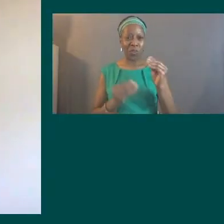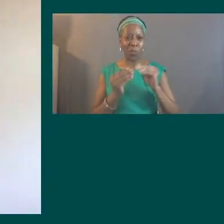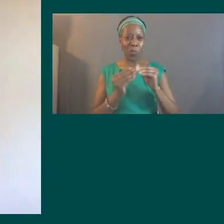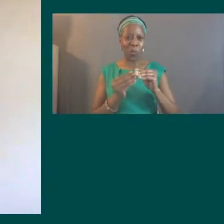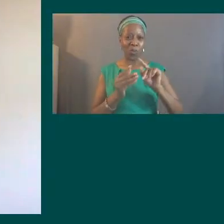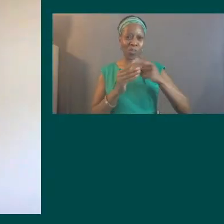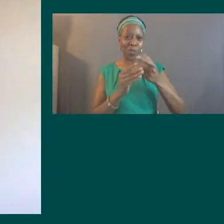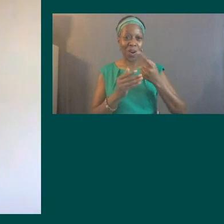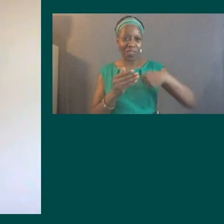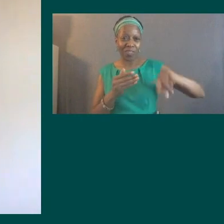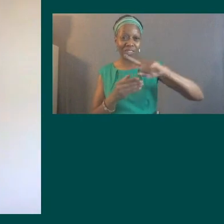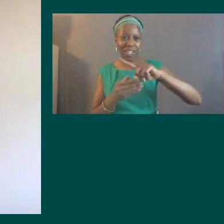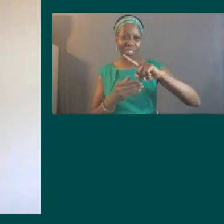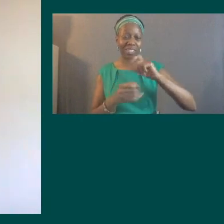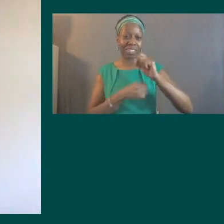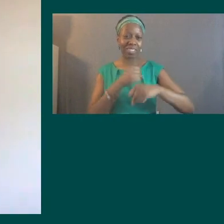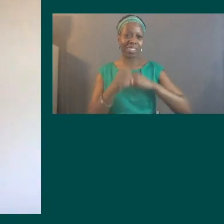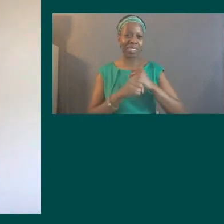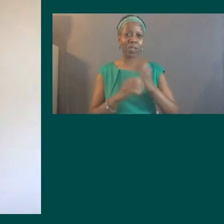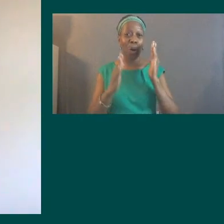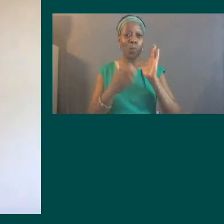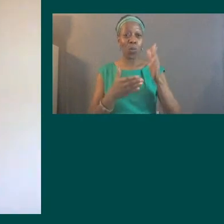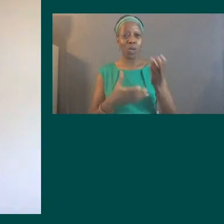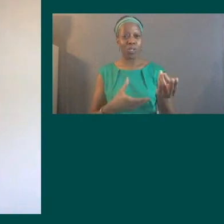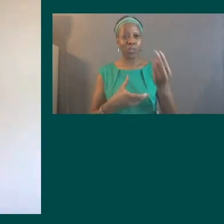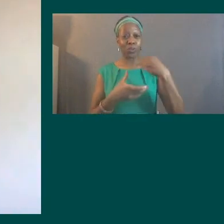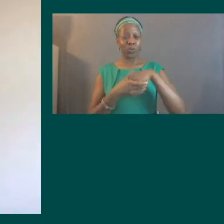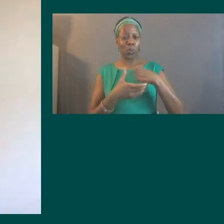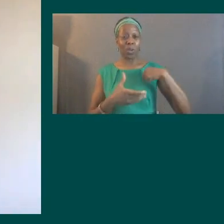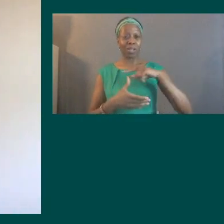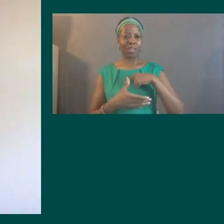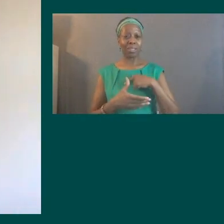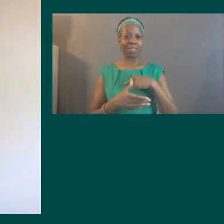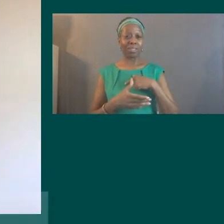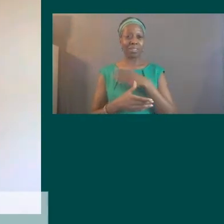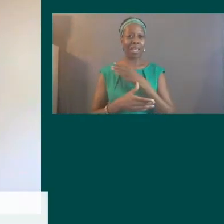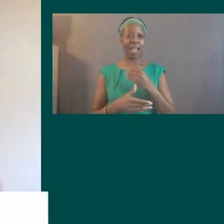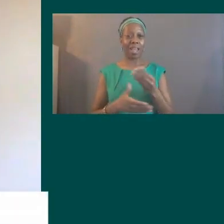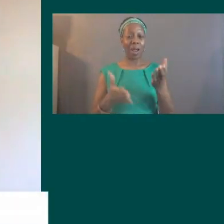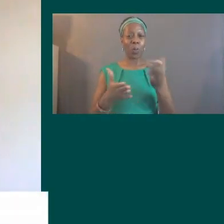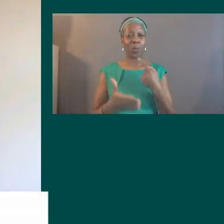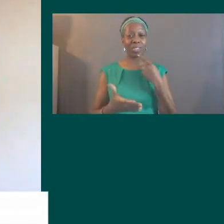that we hope that you'll be all joining us for. And I just wanna say obviously, a big thank you